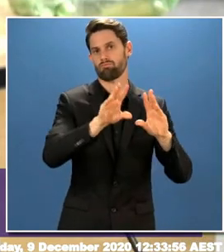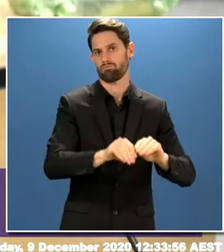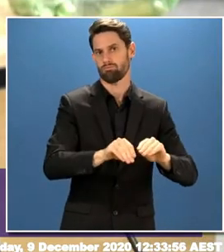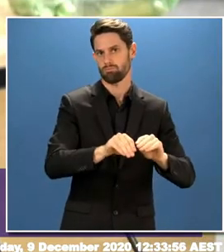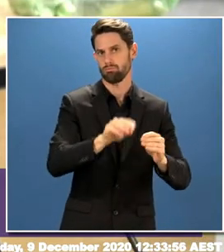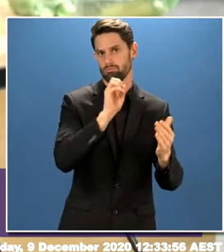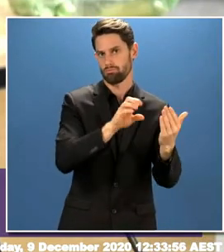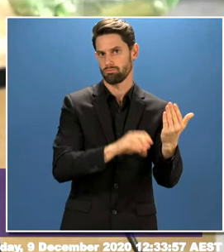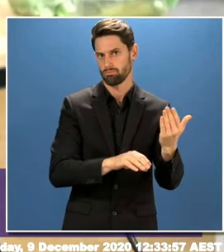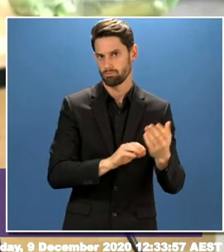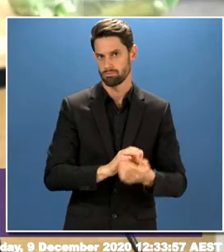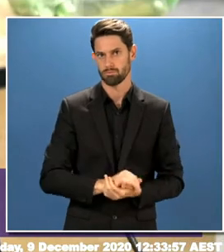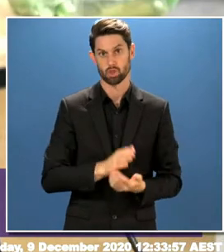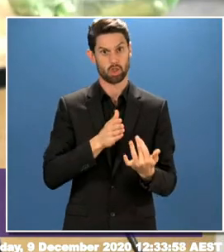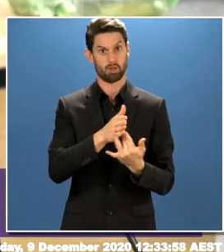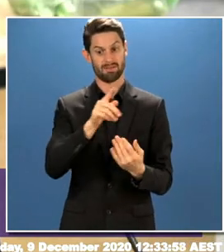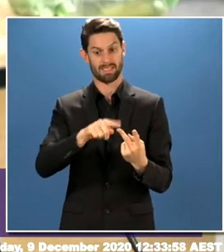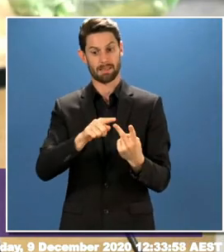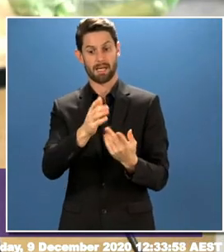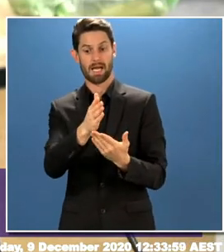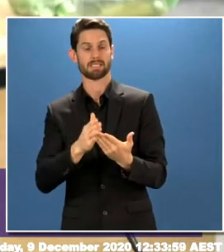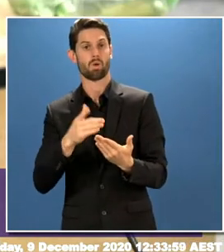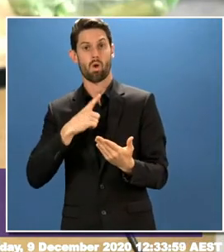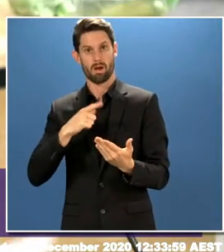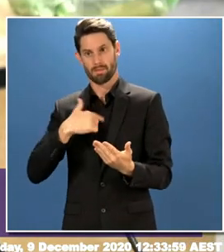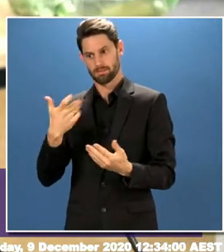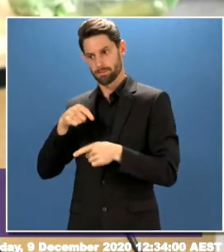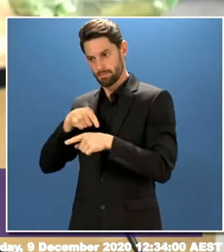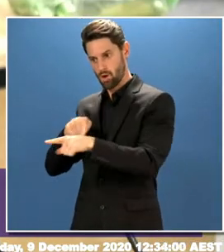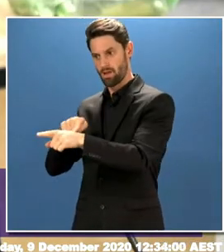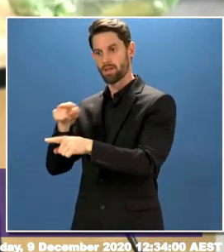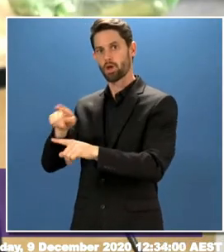evidence is being taken to ensure compliance with the non-publication order.